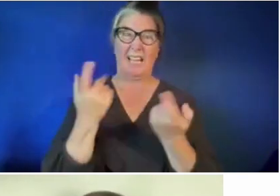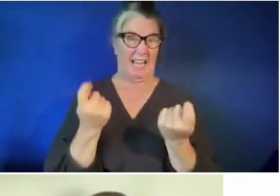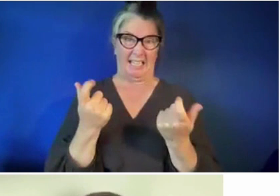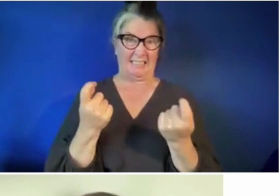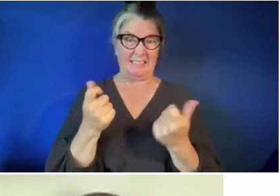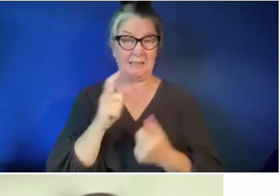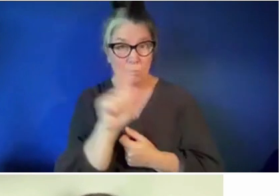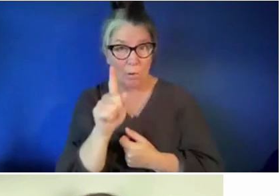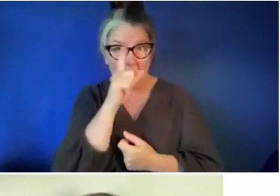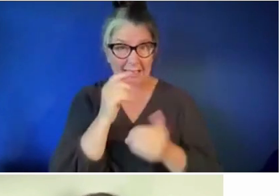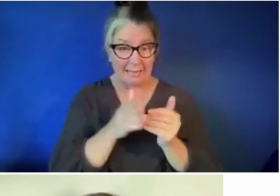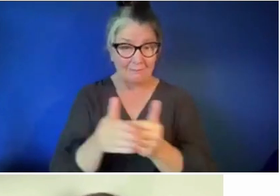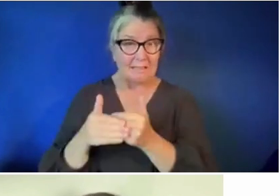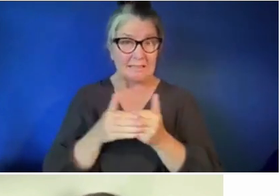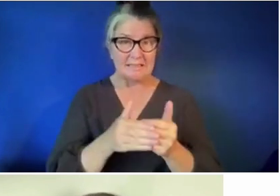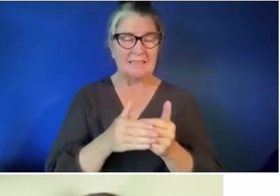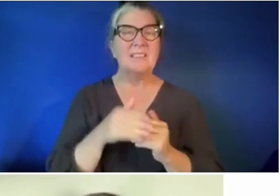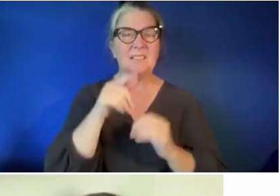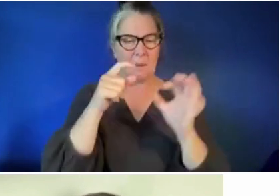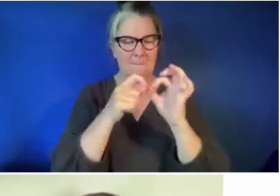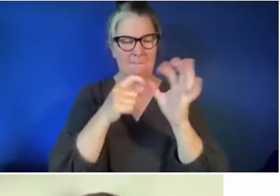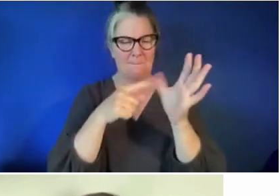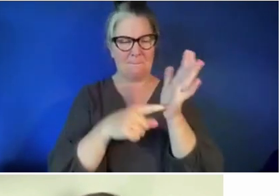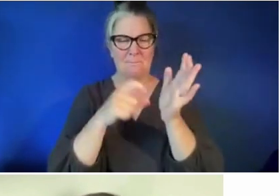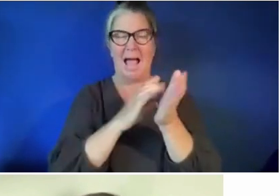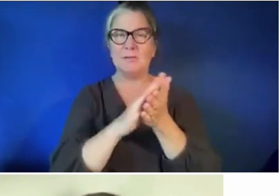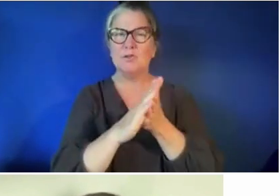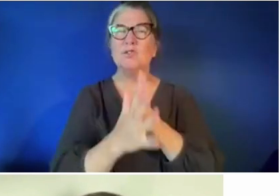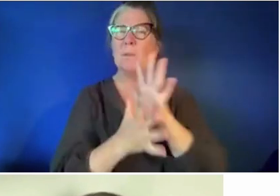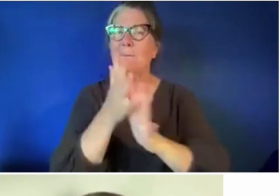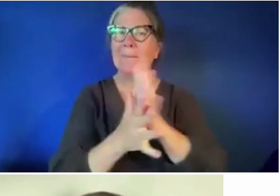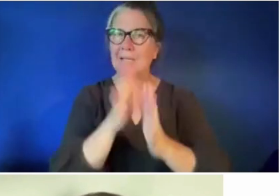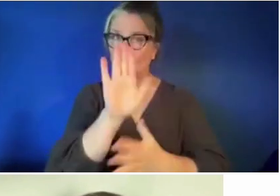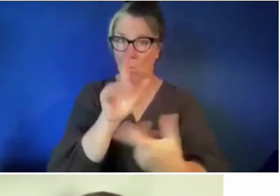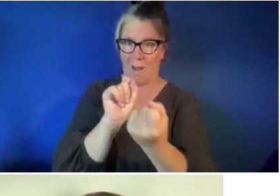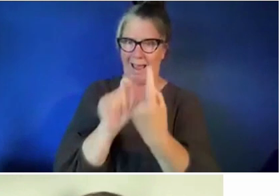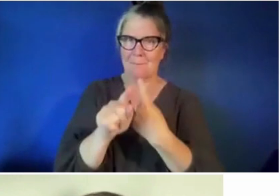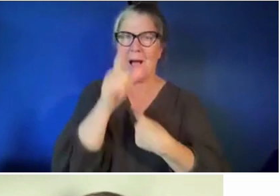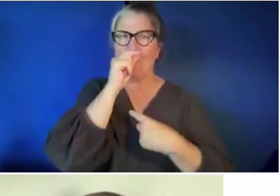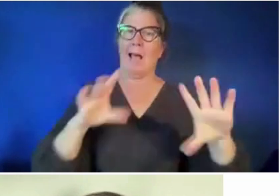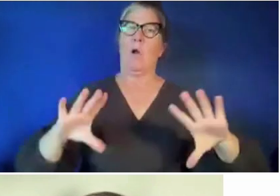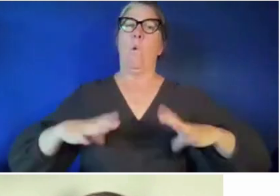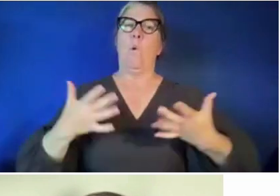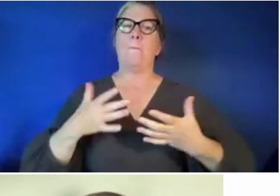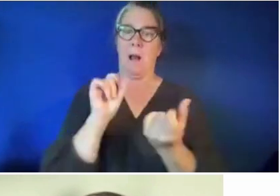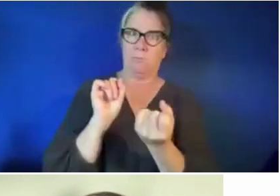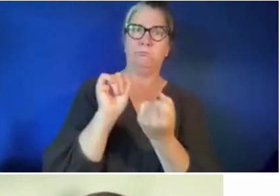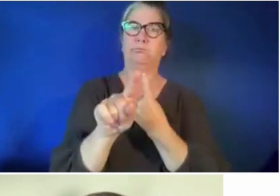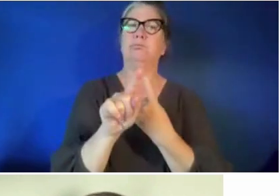If they're not urgent, you can send them at the start of the working week and then people can start taking things up,